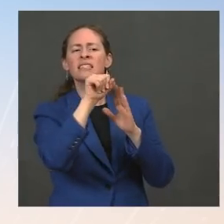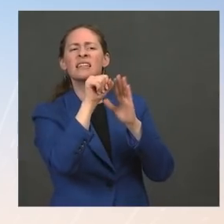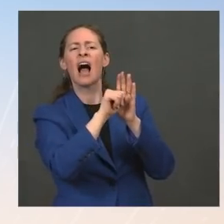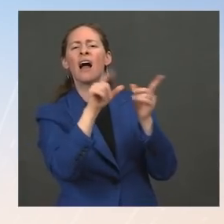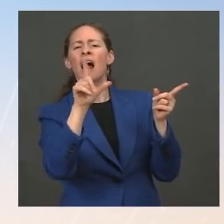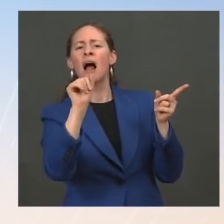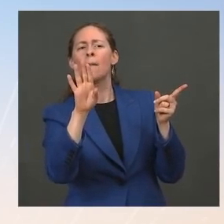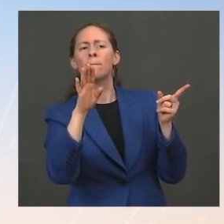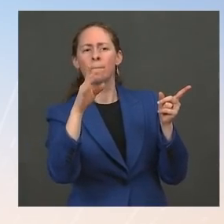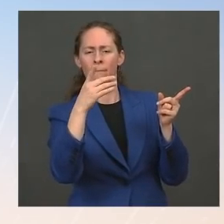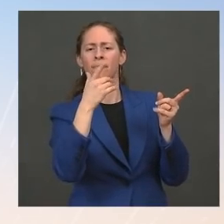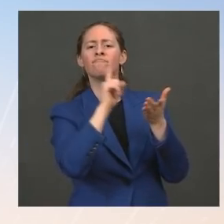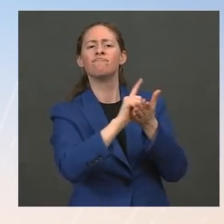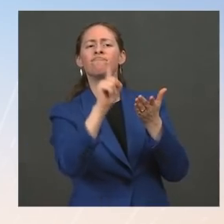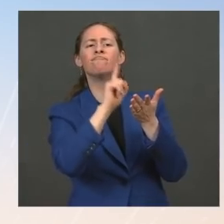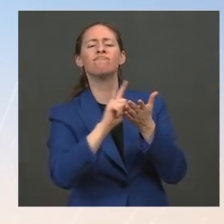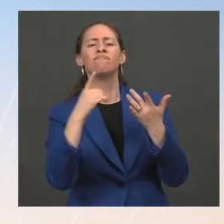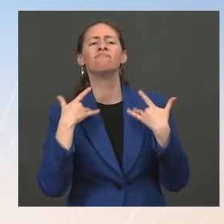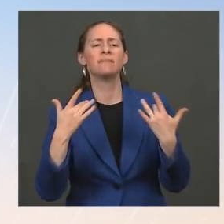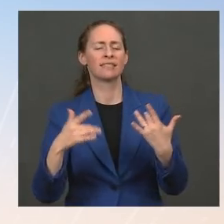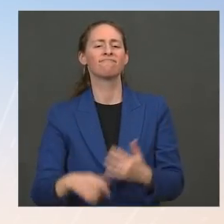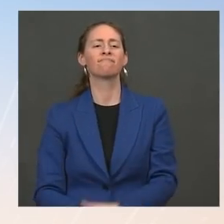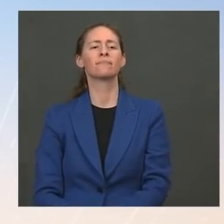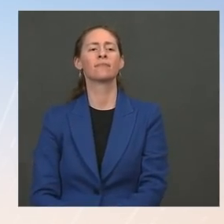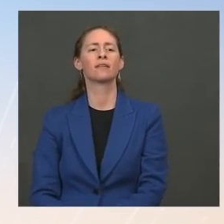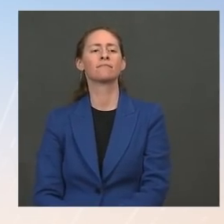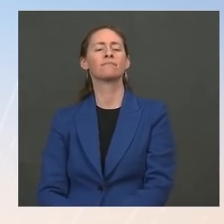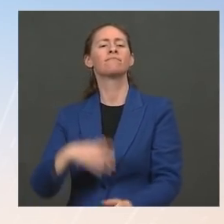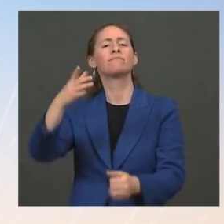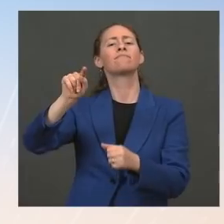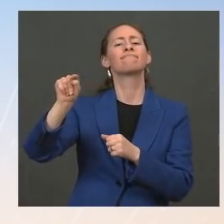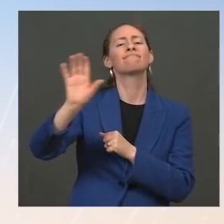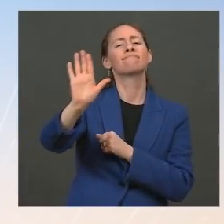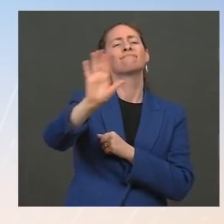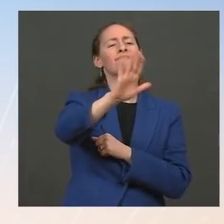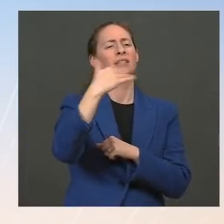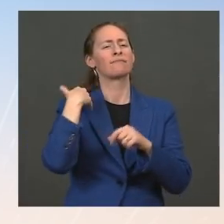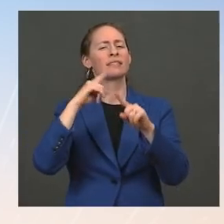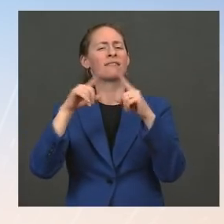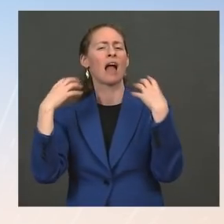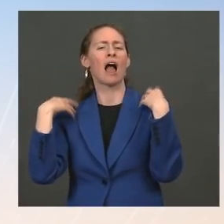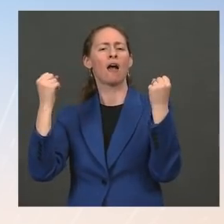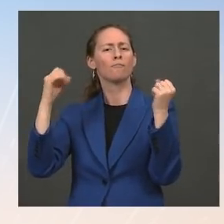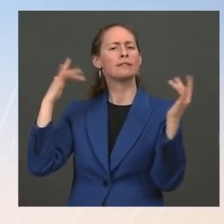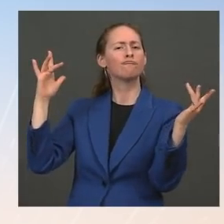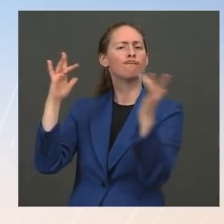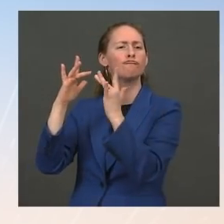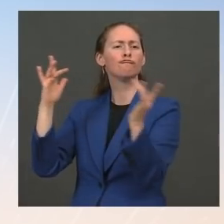in order to make sure we are in continued close contact. The Press: And then, in terms of states and local municipalities -- the President was asked this,